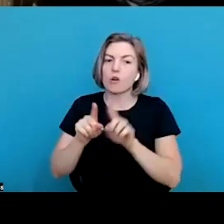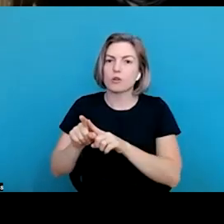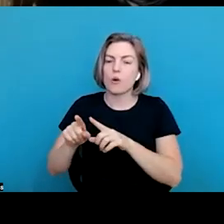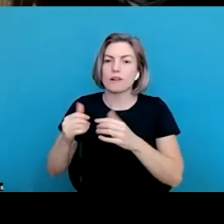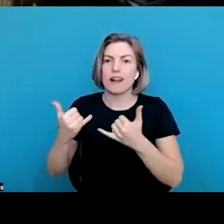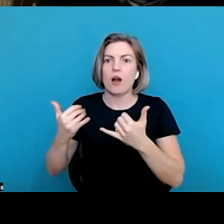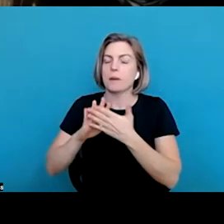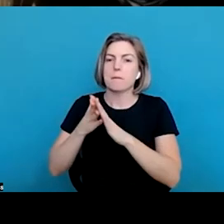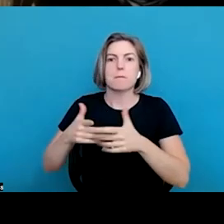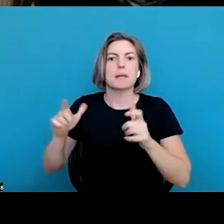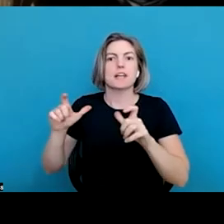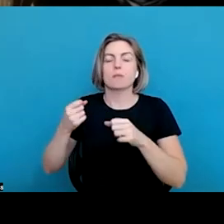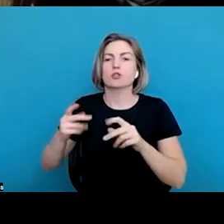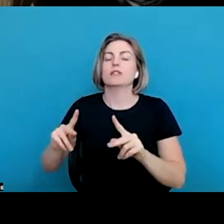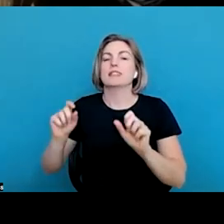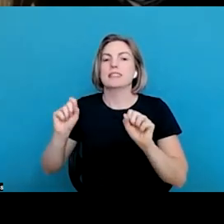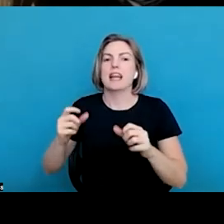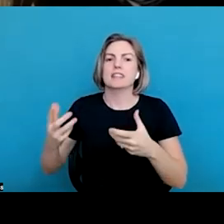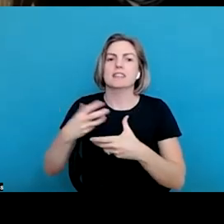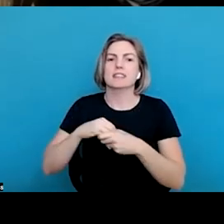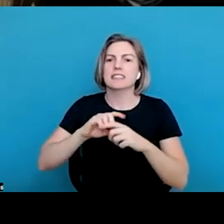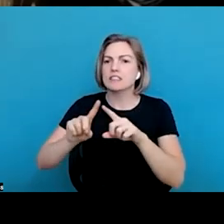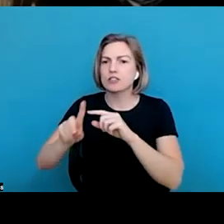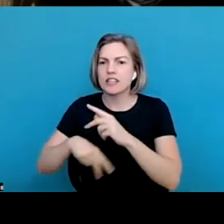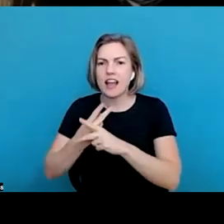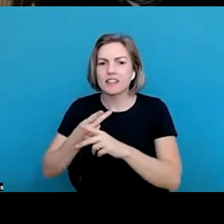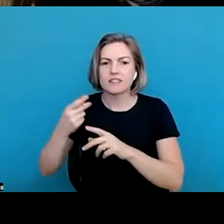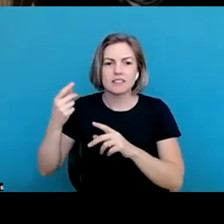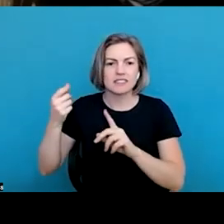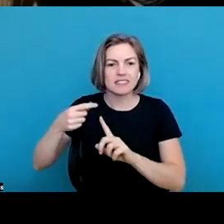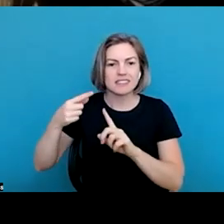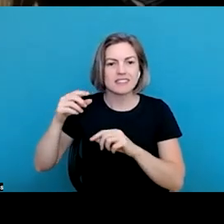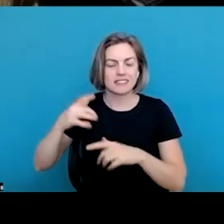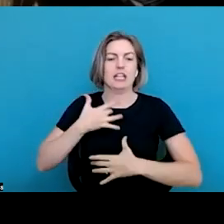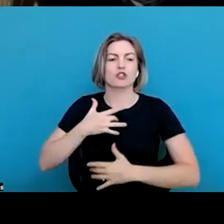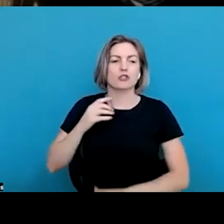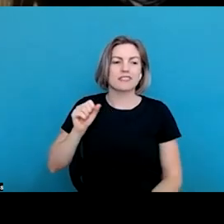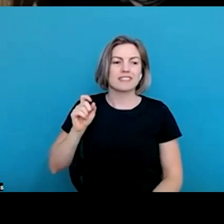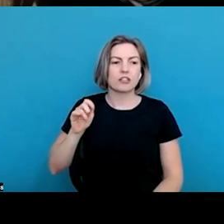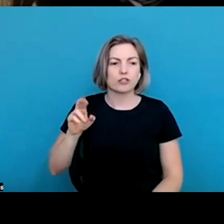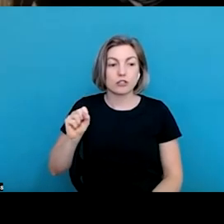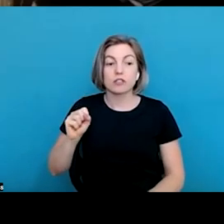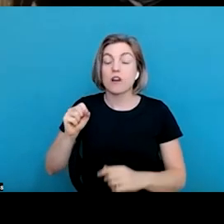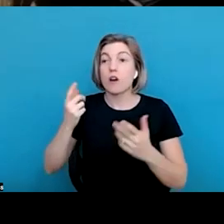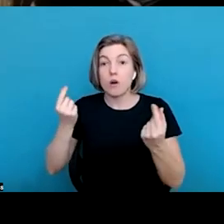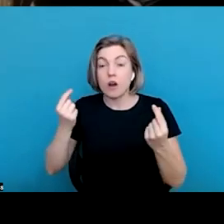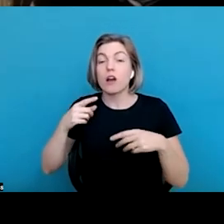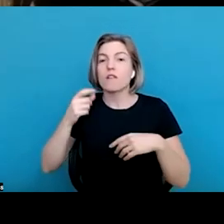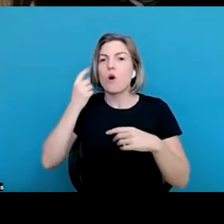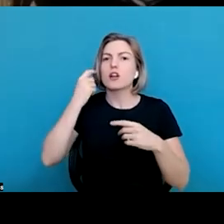that you can incorporate all kinds of sensors to understand not only the surrounding environment and but also the use of themselves.